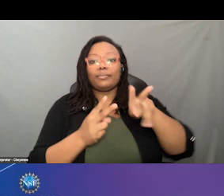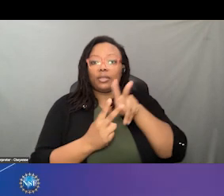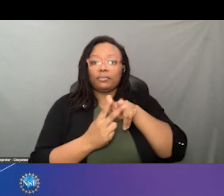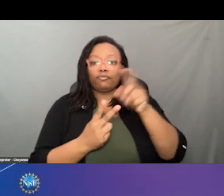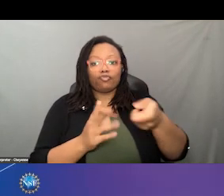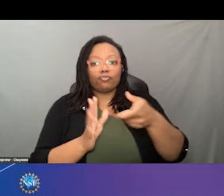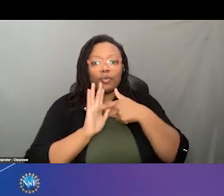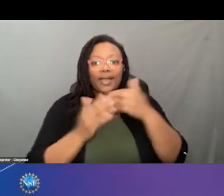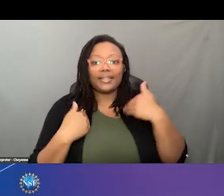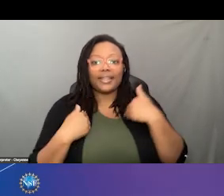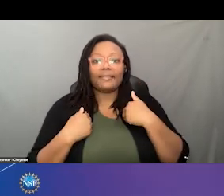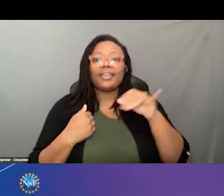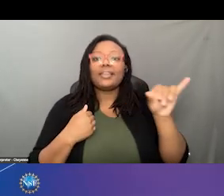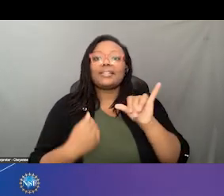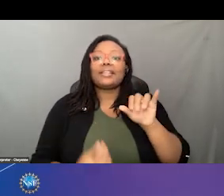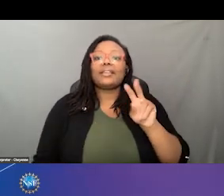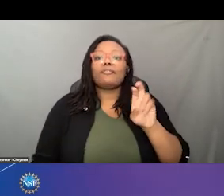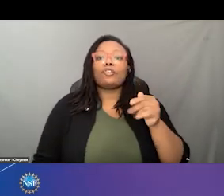Same goes with vertebrate animals.